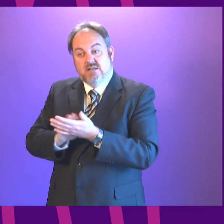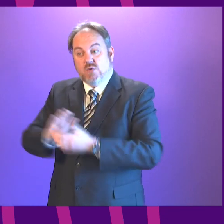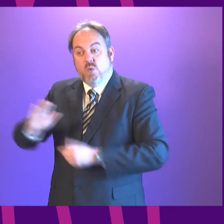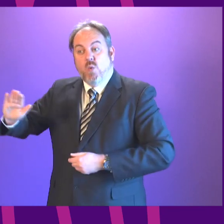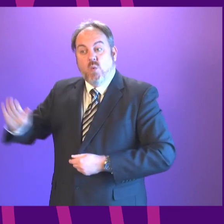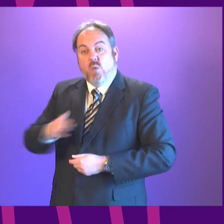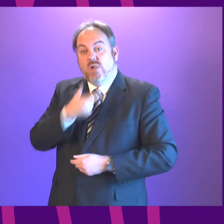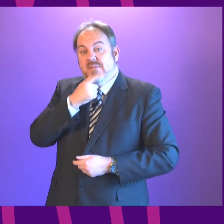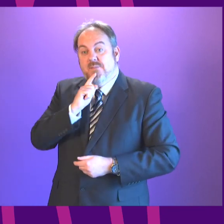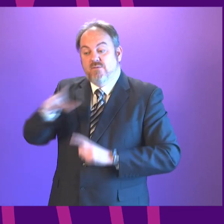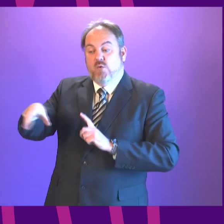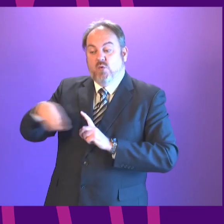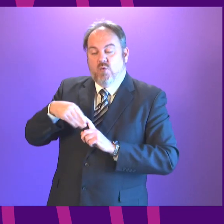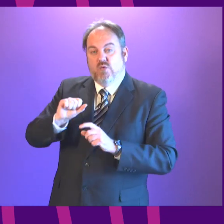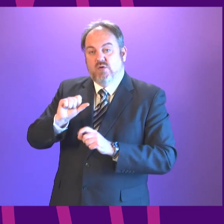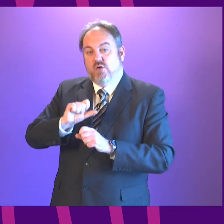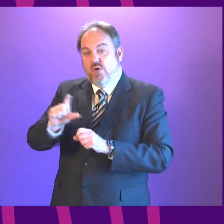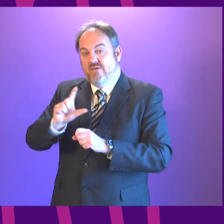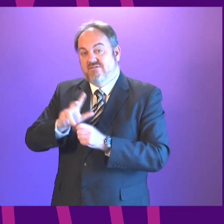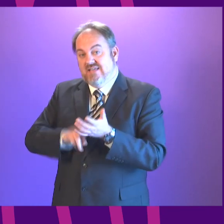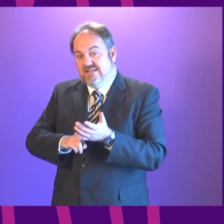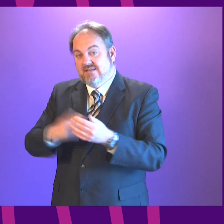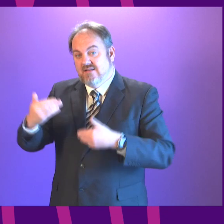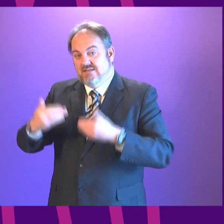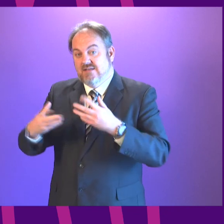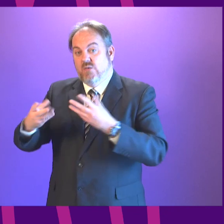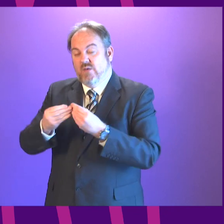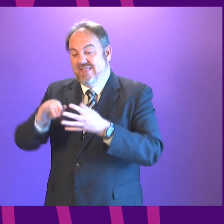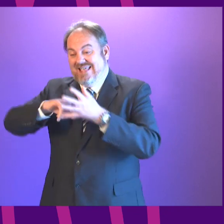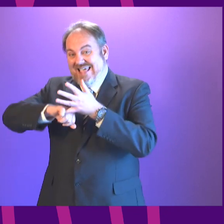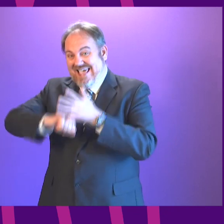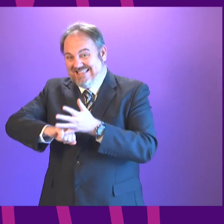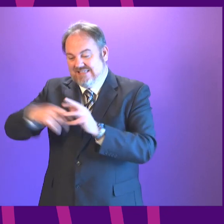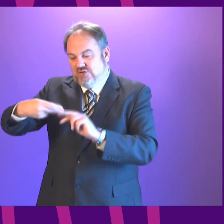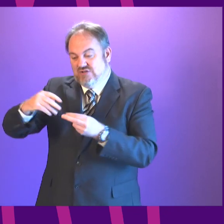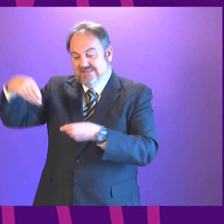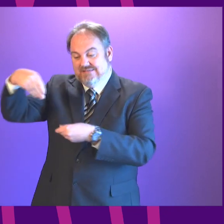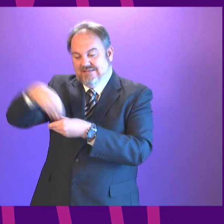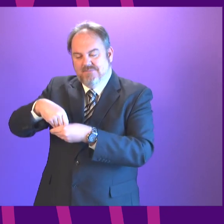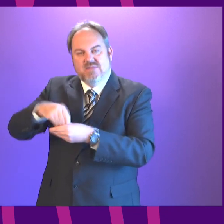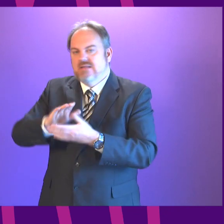will be the new variant. However, the analysis suggests that, in the week beginning 9 December,